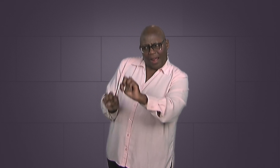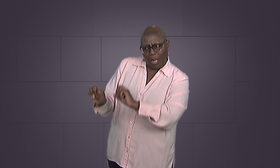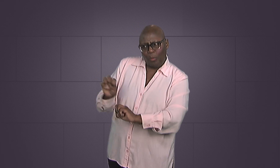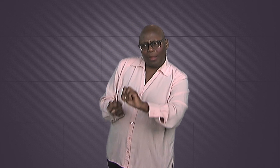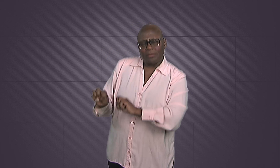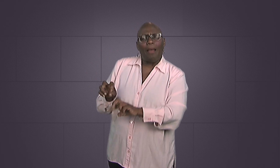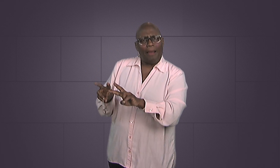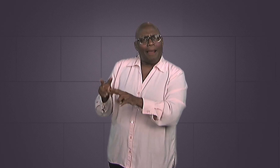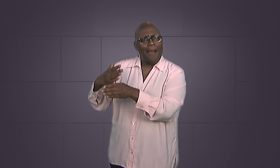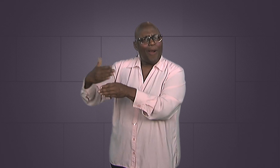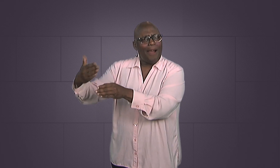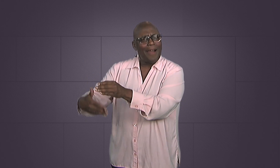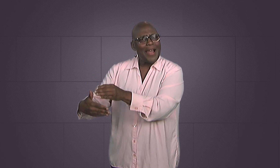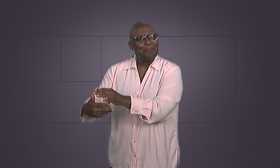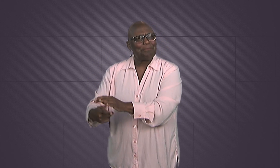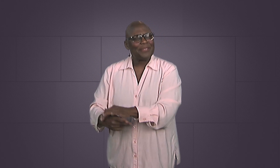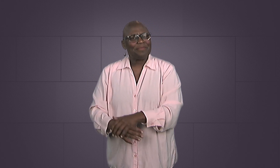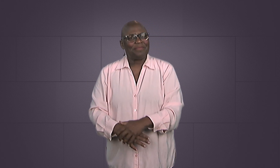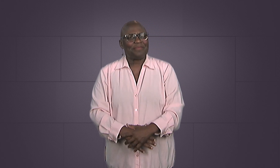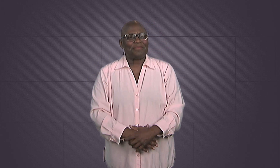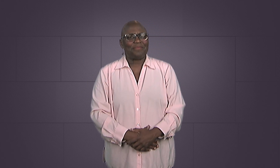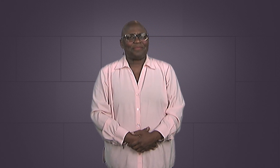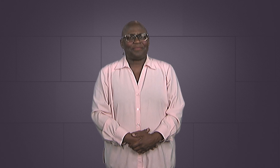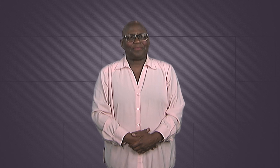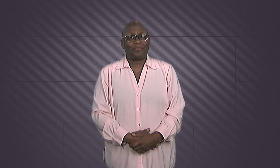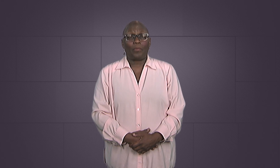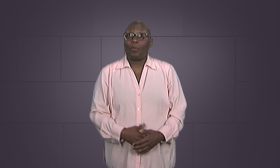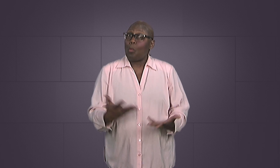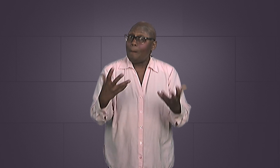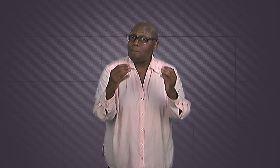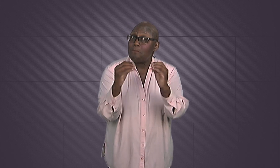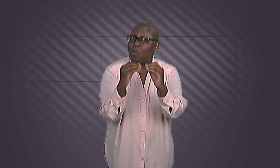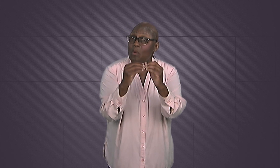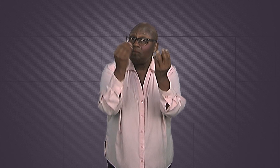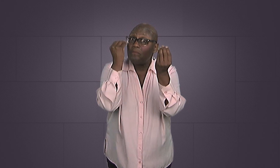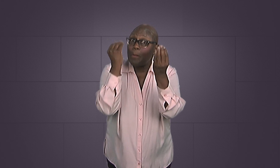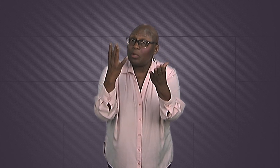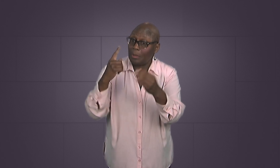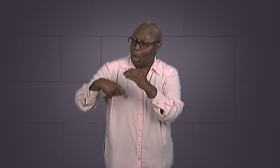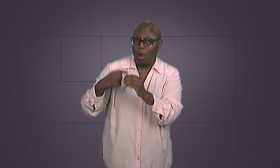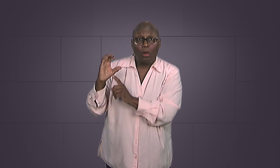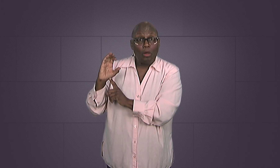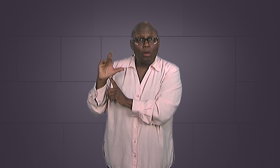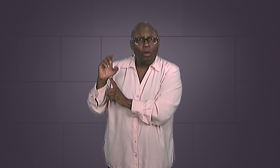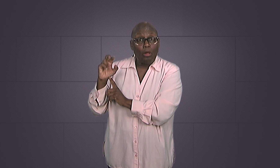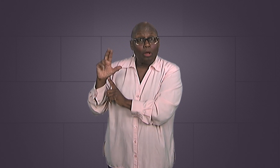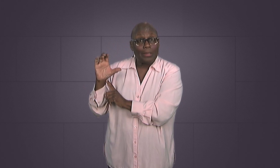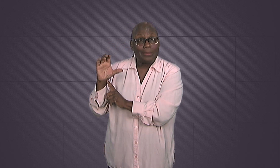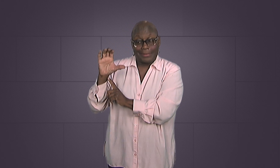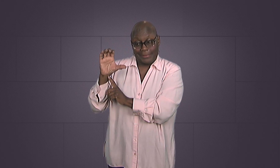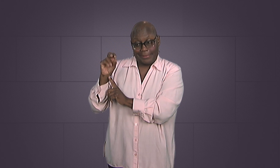and evaluate the outcomes. For more information about Clerc Center training